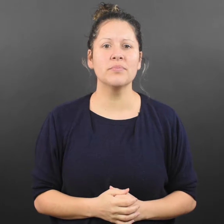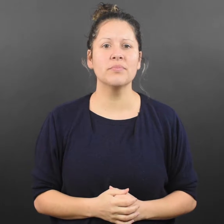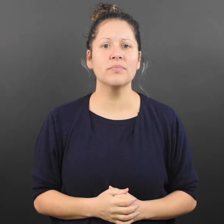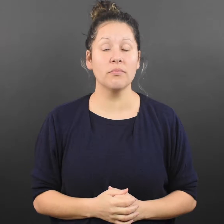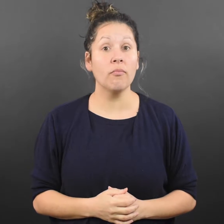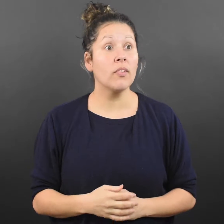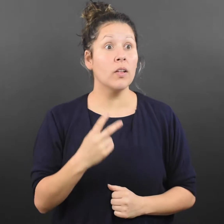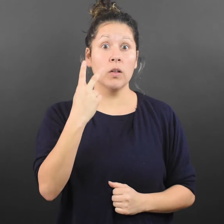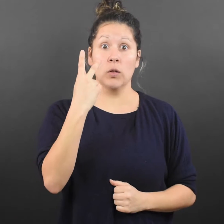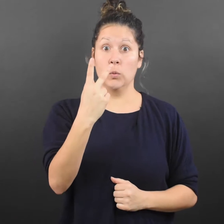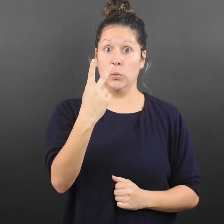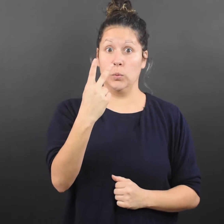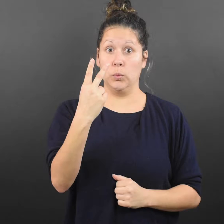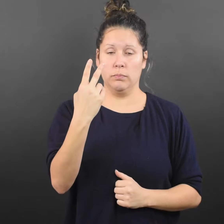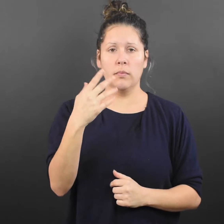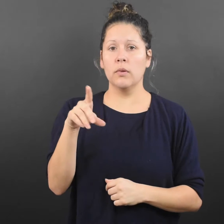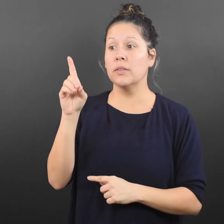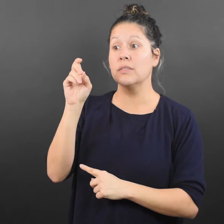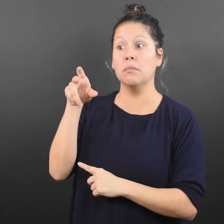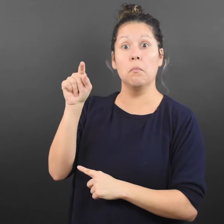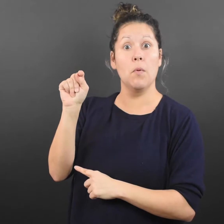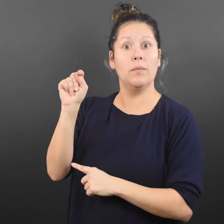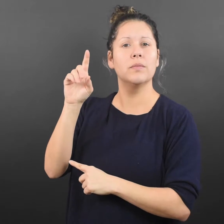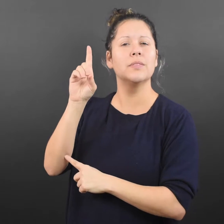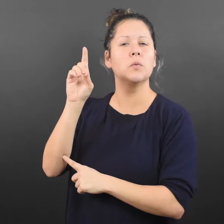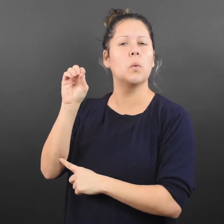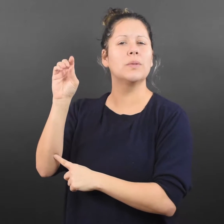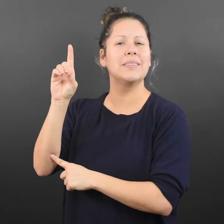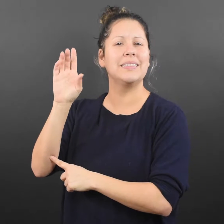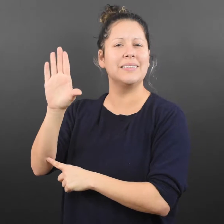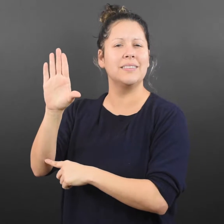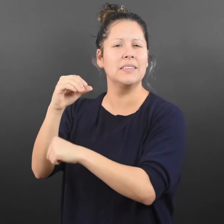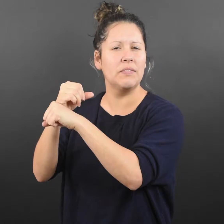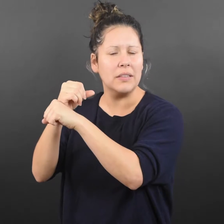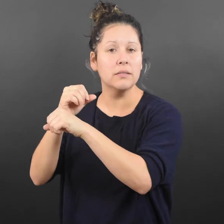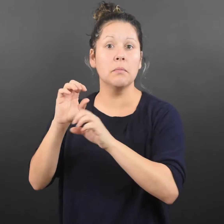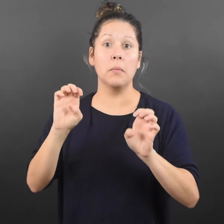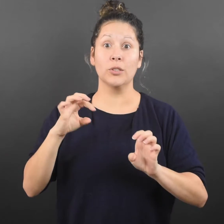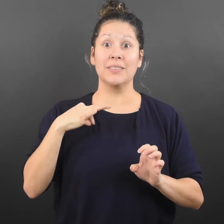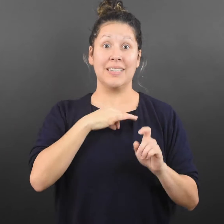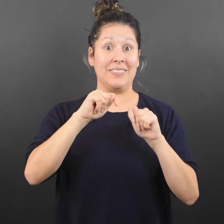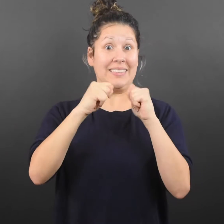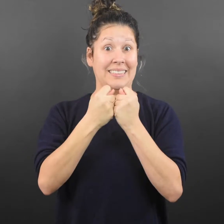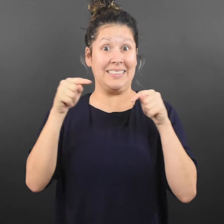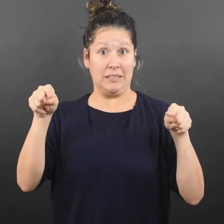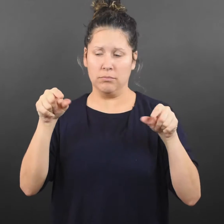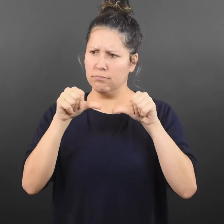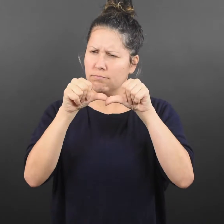Two Department of Defense emergency staffing teams will continue to support staff and treat